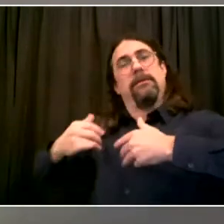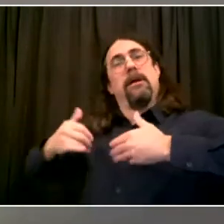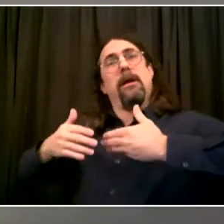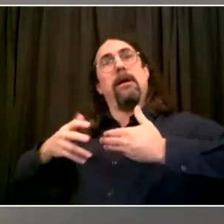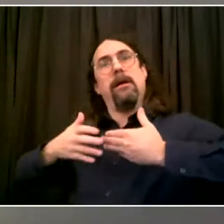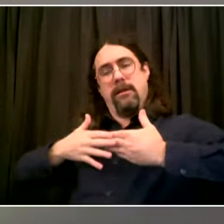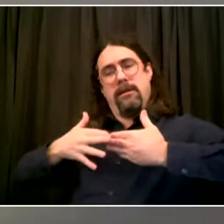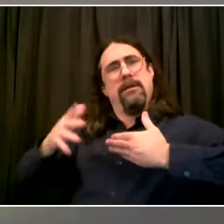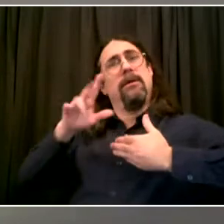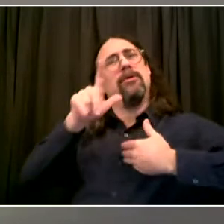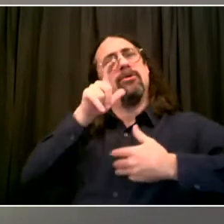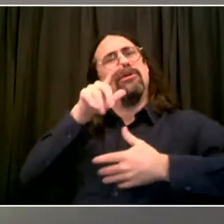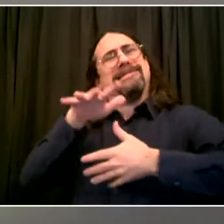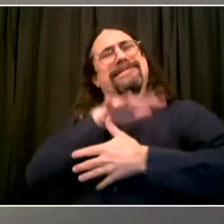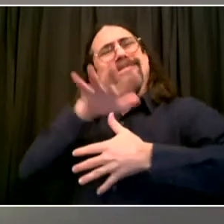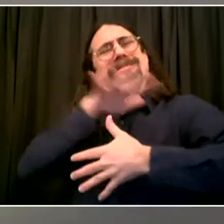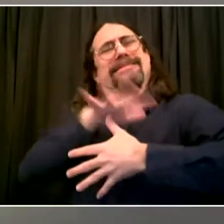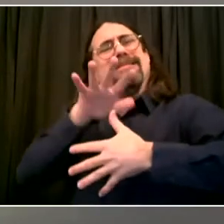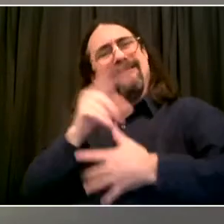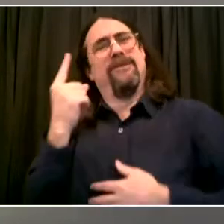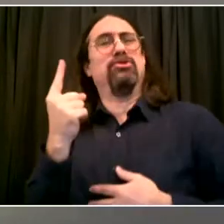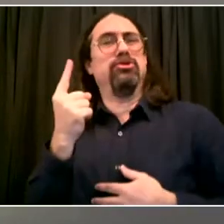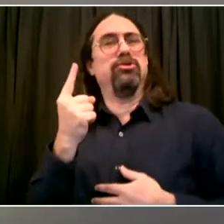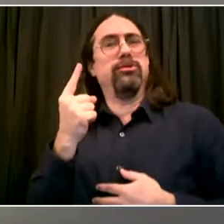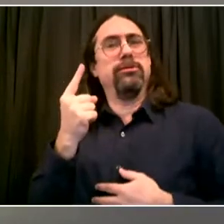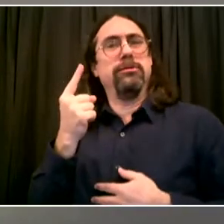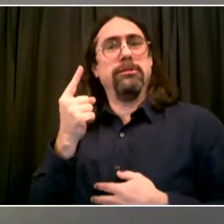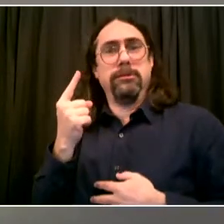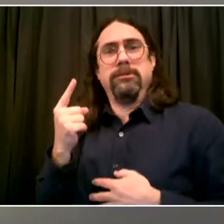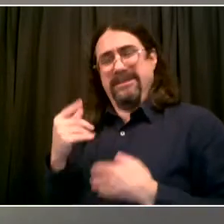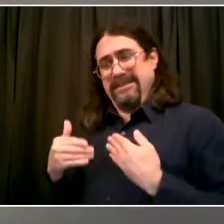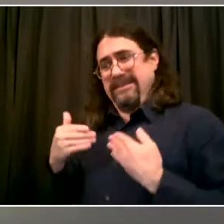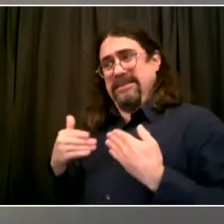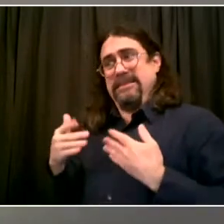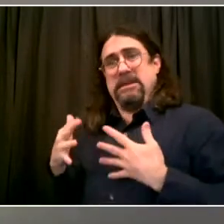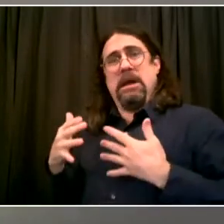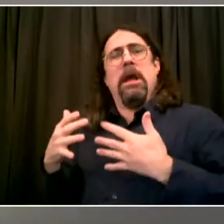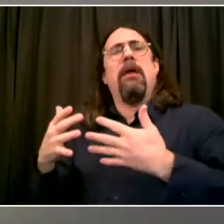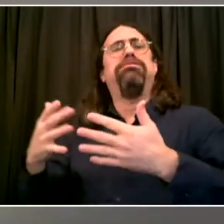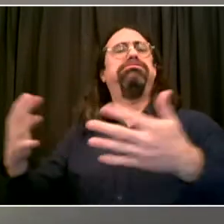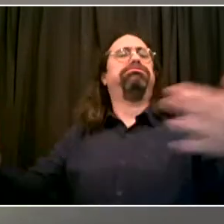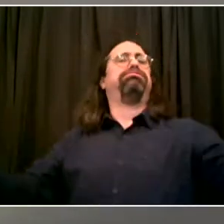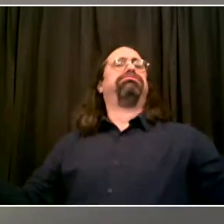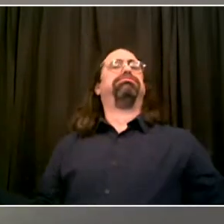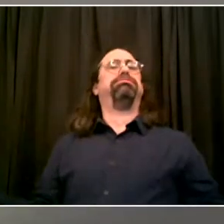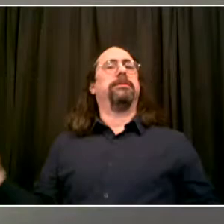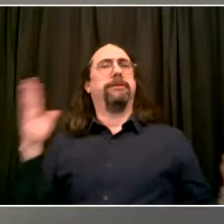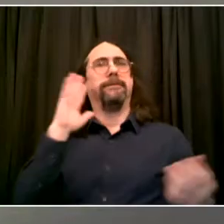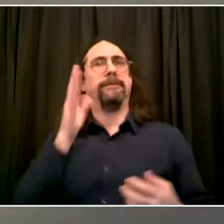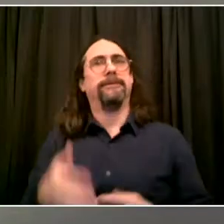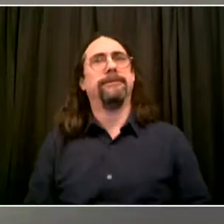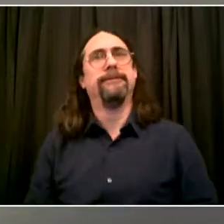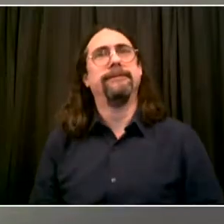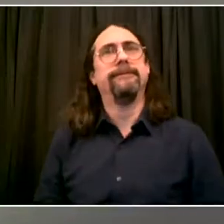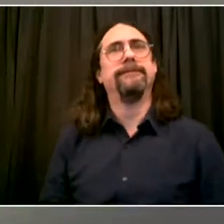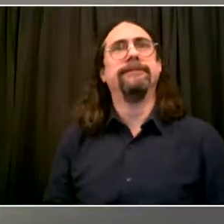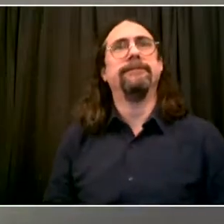WORK HARD TO PRIORITIZE THE PEOPLE WHO MMSTO